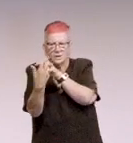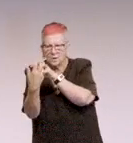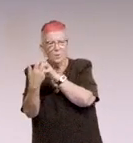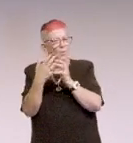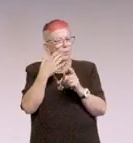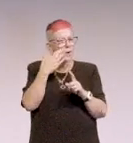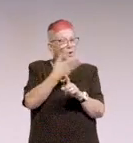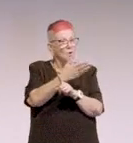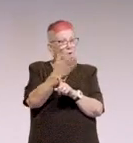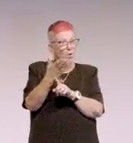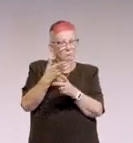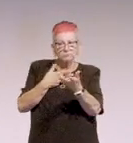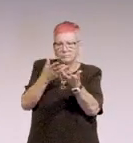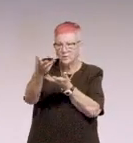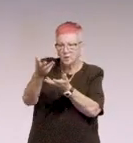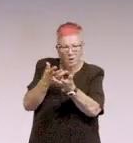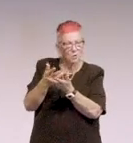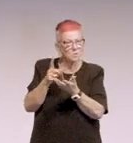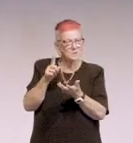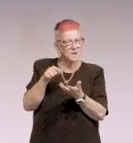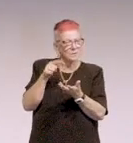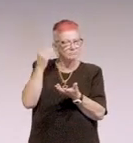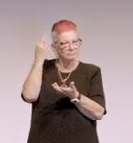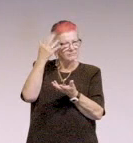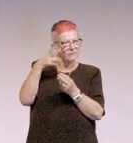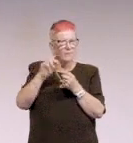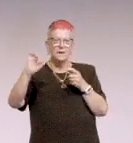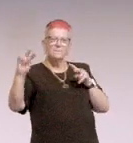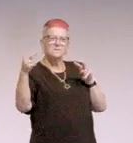connected with those people, you start thinking from their side.